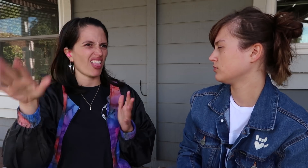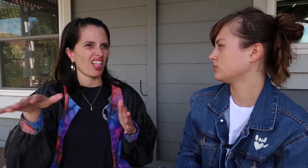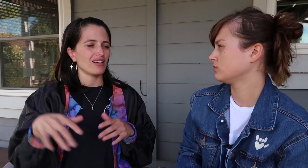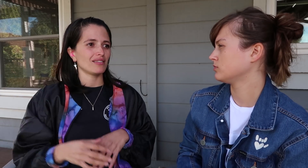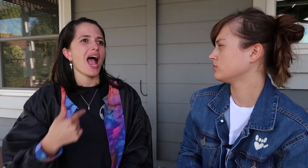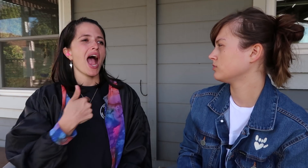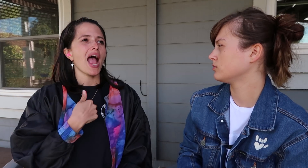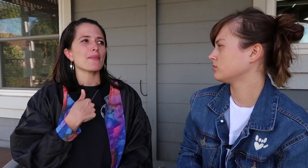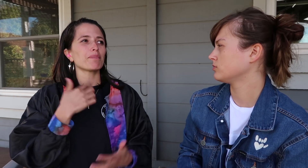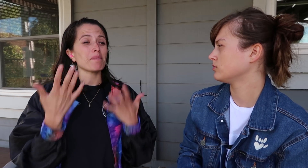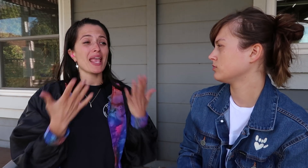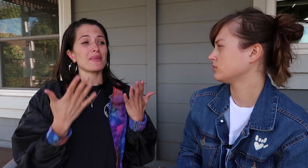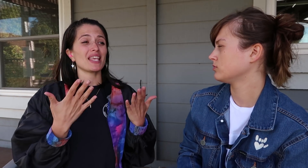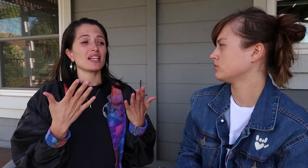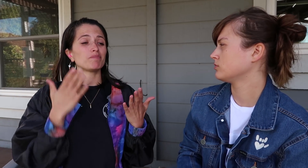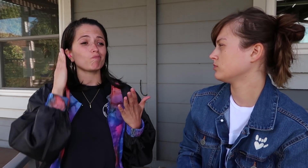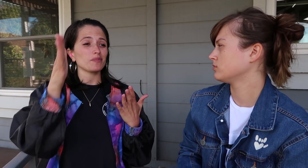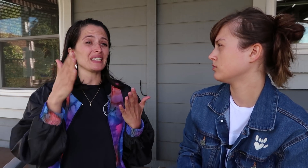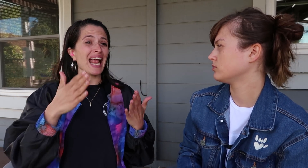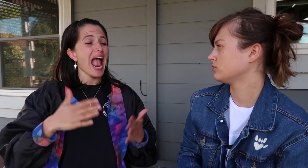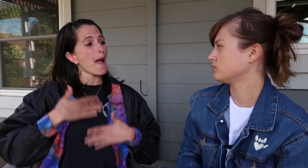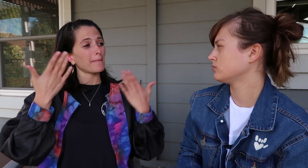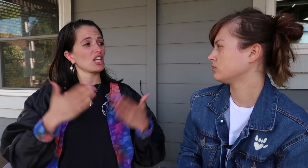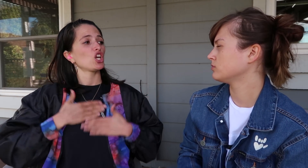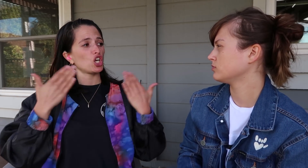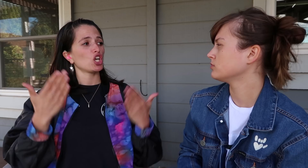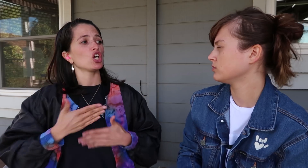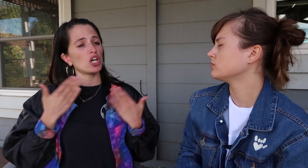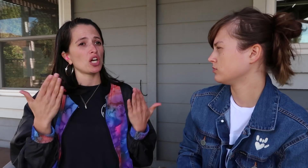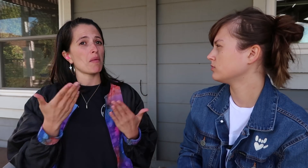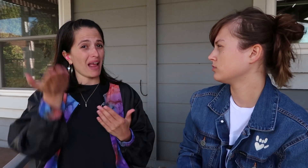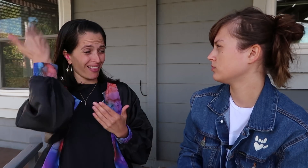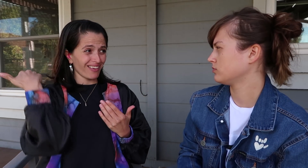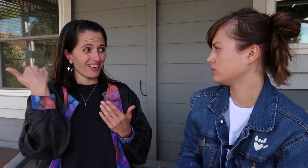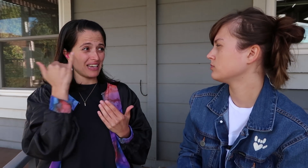I probably would have been more happier growing up